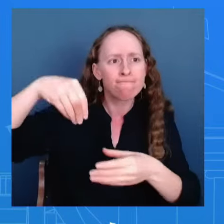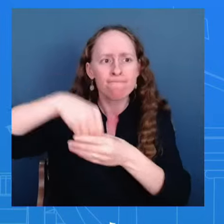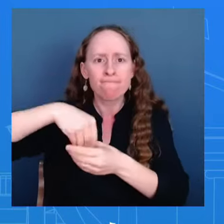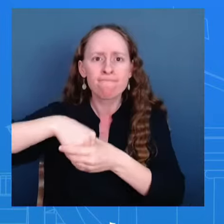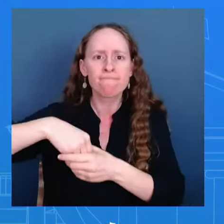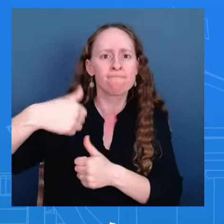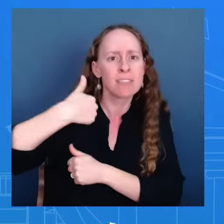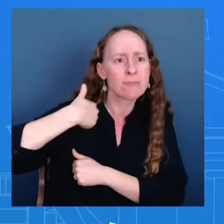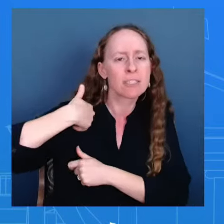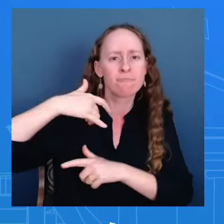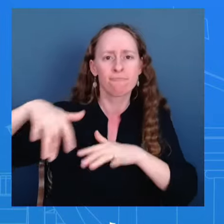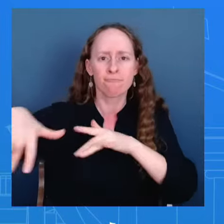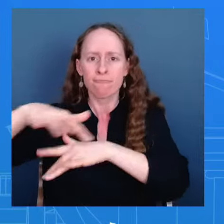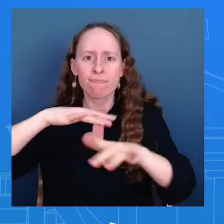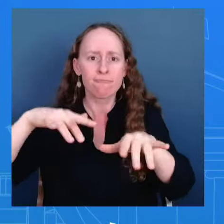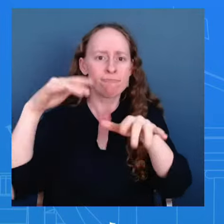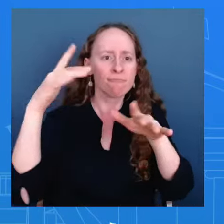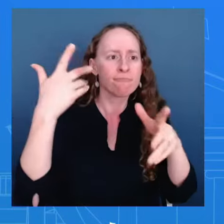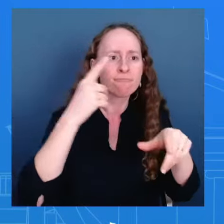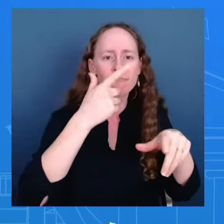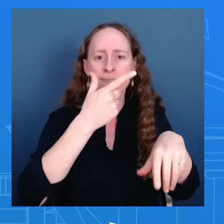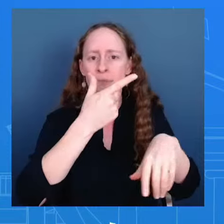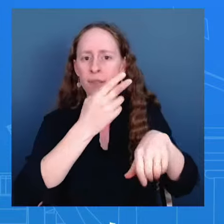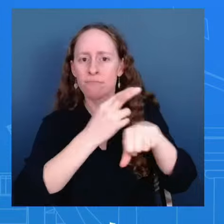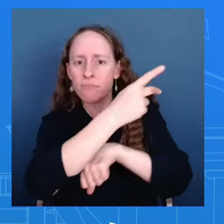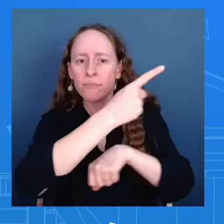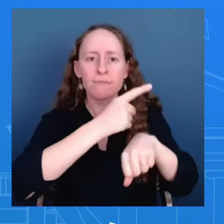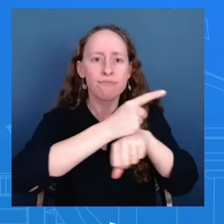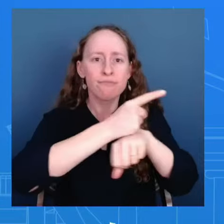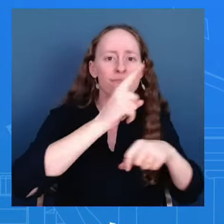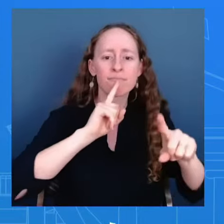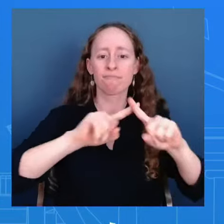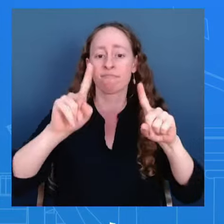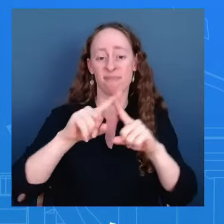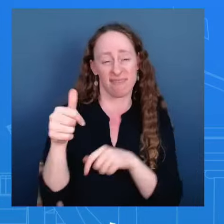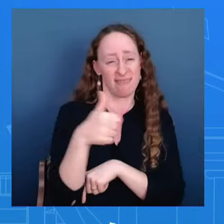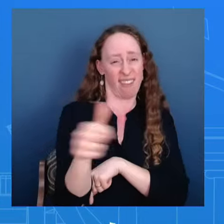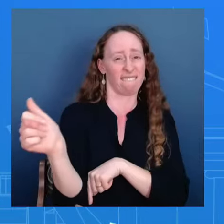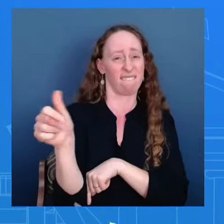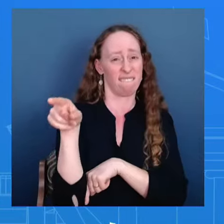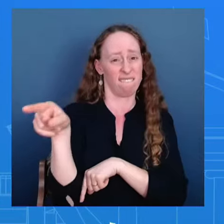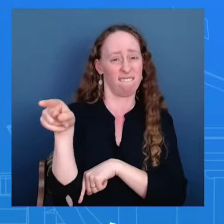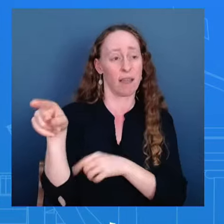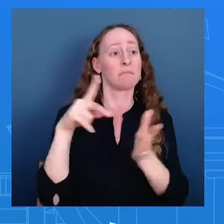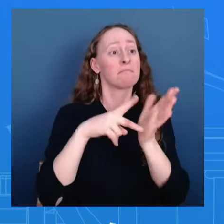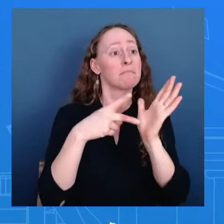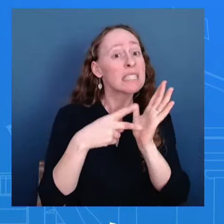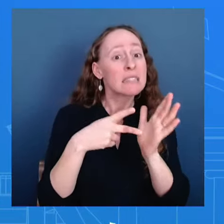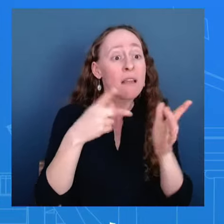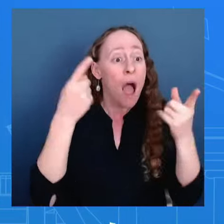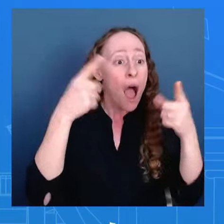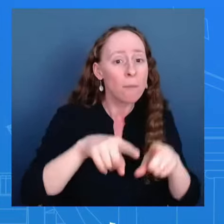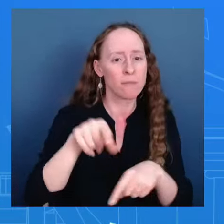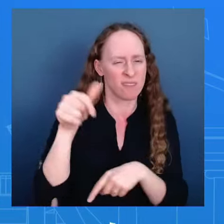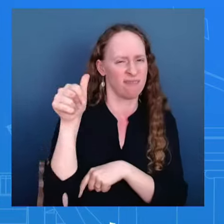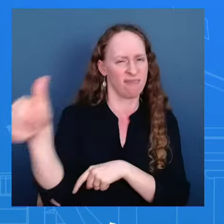They have the obligation to investigate this themselves, and they'll do that, and we will take a look at it and then see what it says.